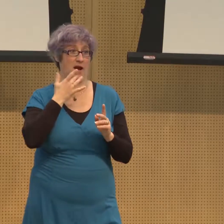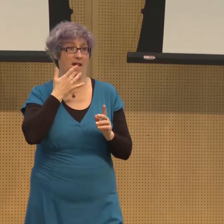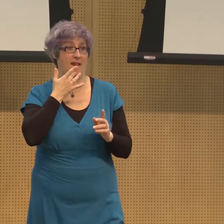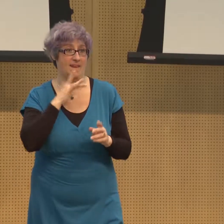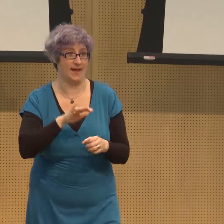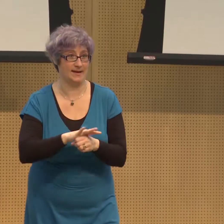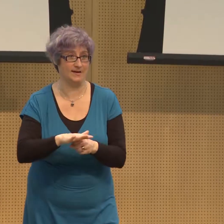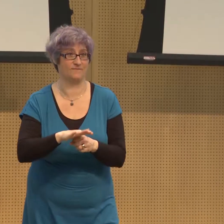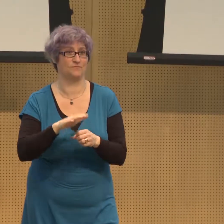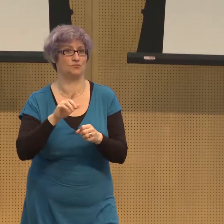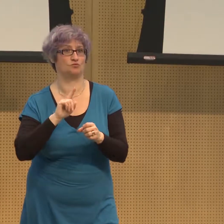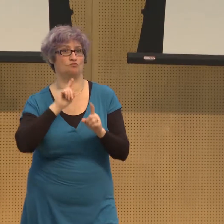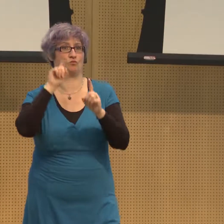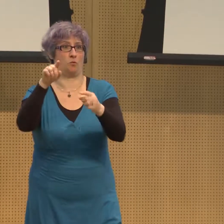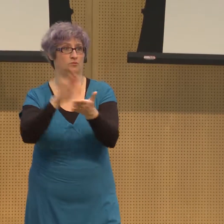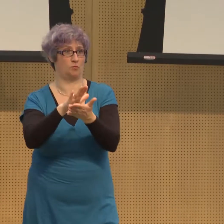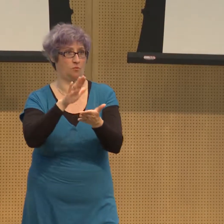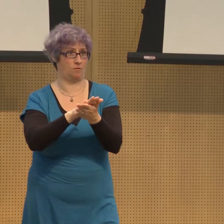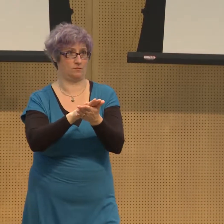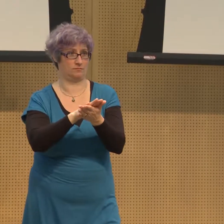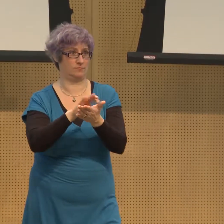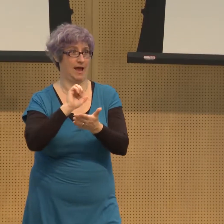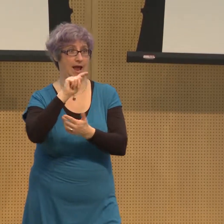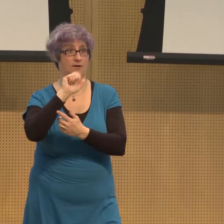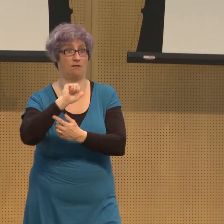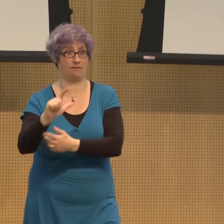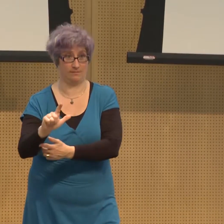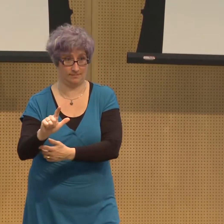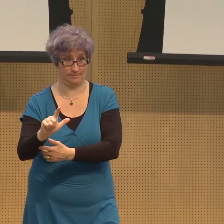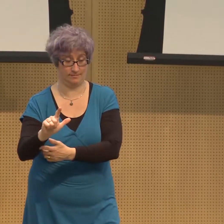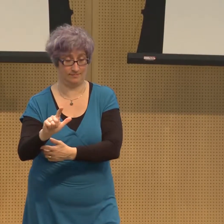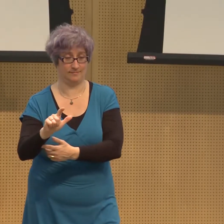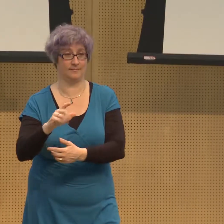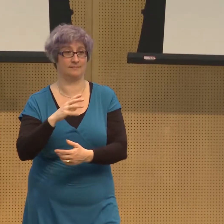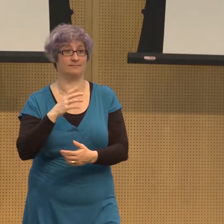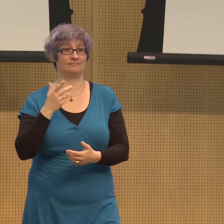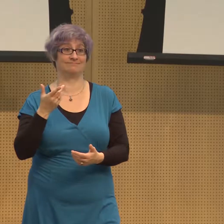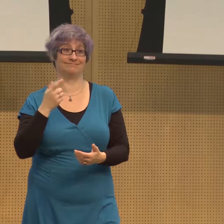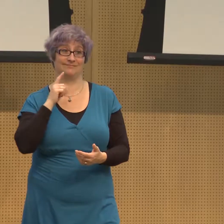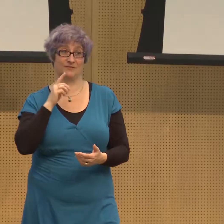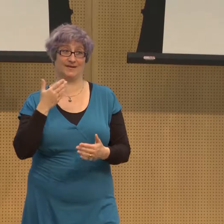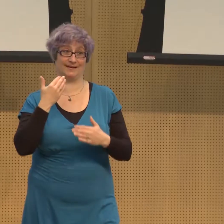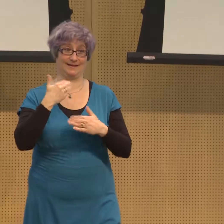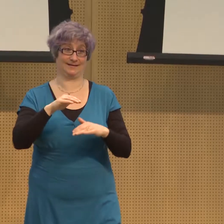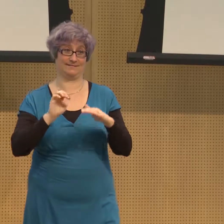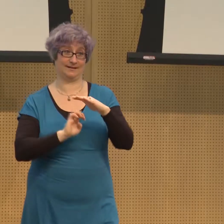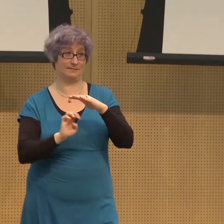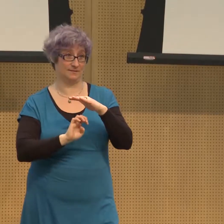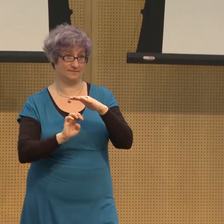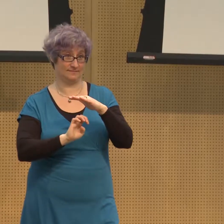5% of deaf individuals are fortunate enough to go to school at all.